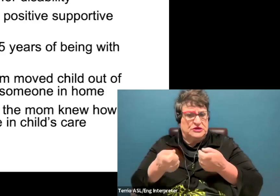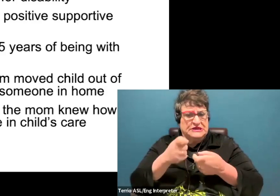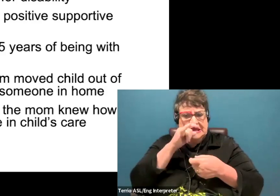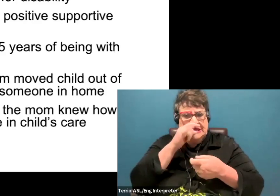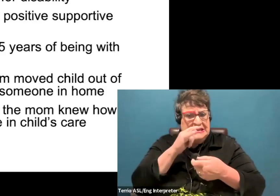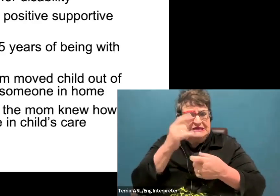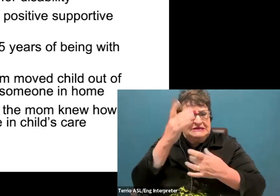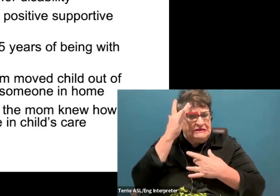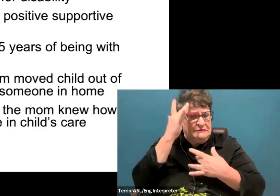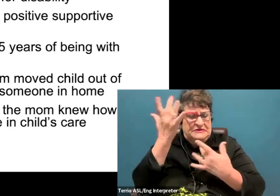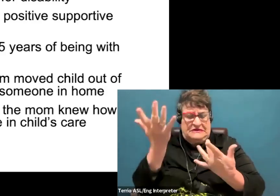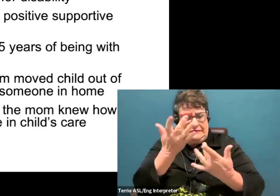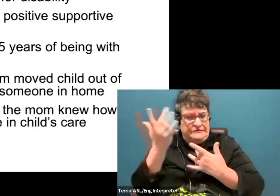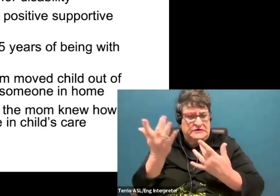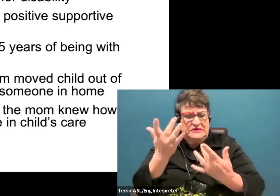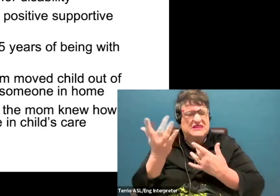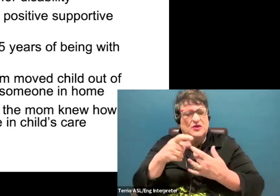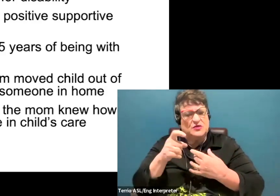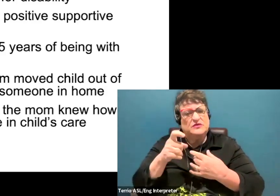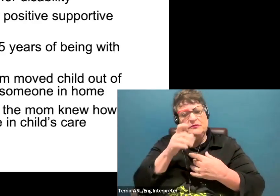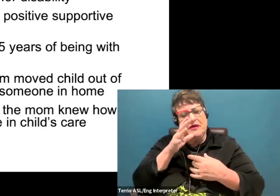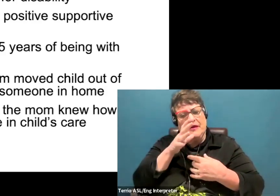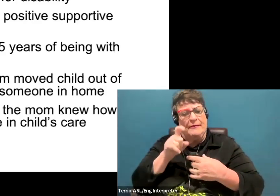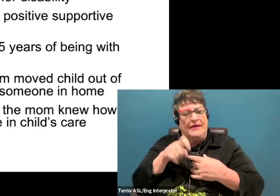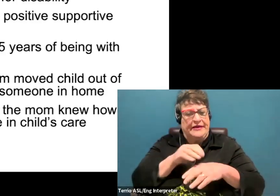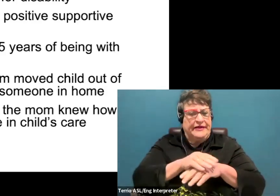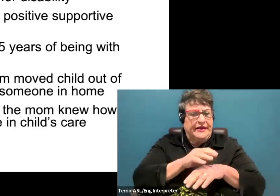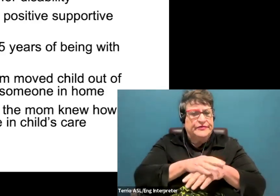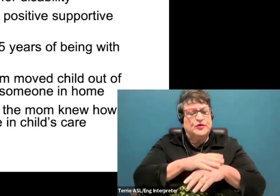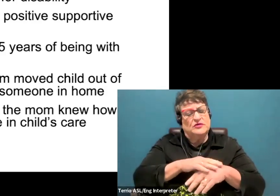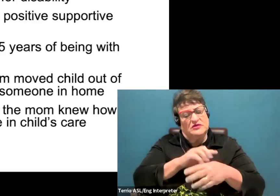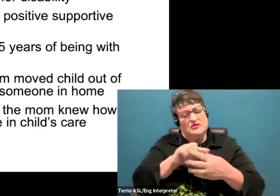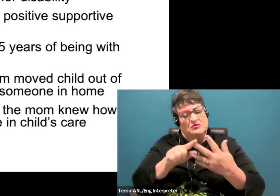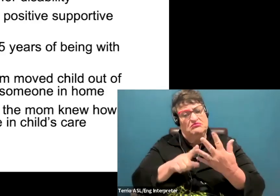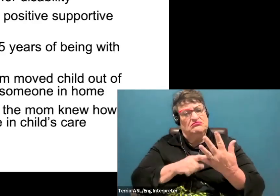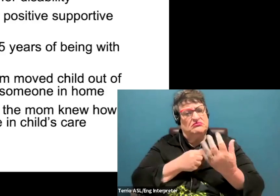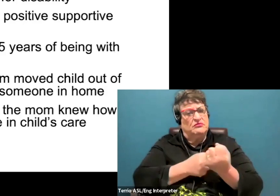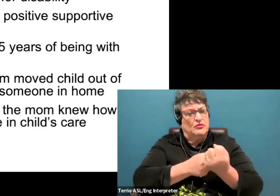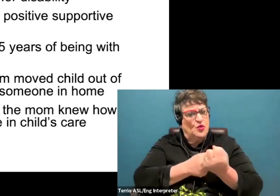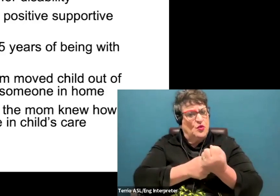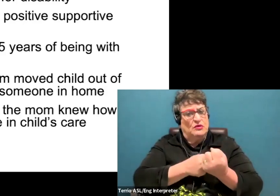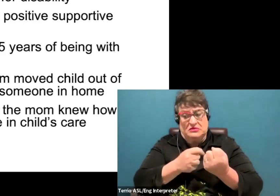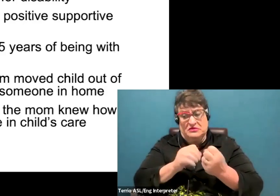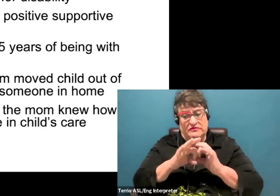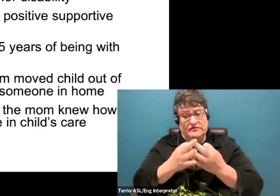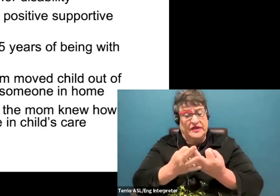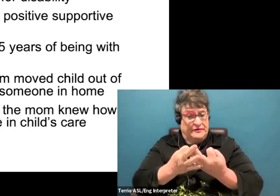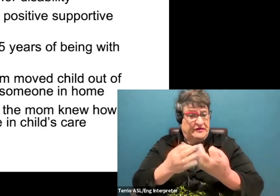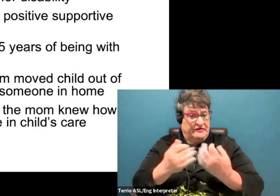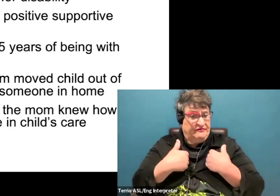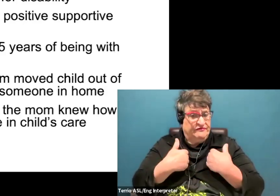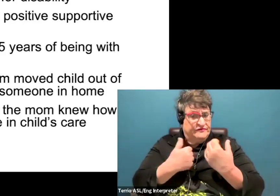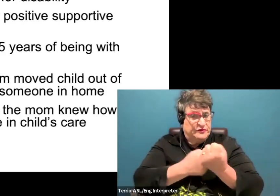The mom had to be the one counseling them. So all of this kind of supports that this family is more supportive. I think in retrospect,